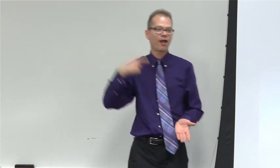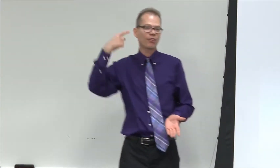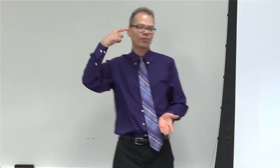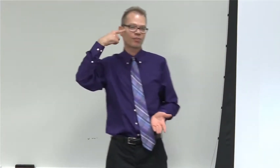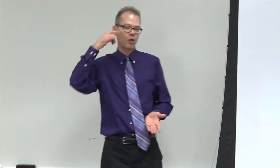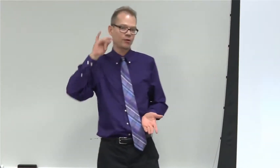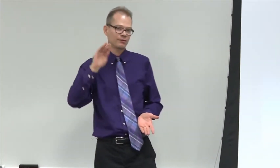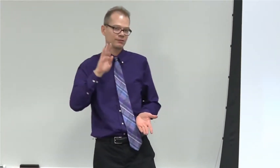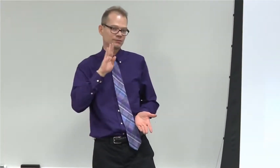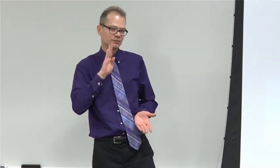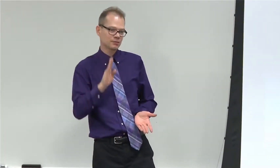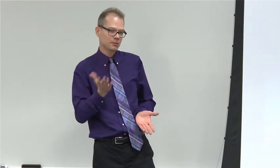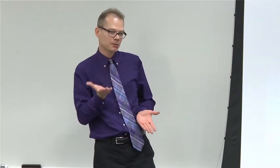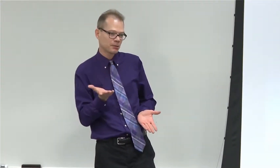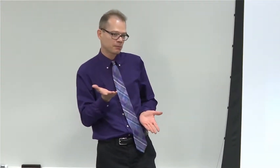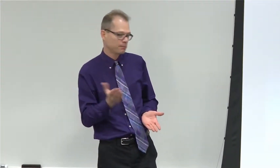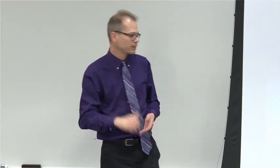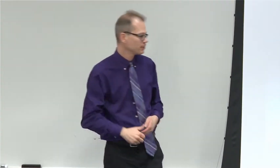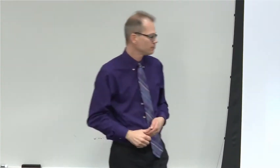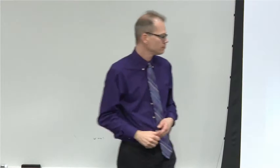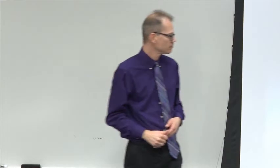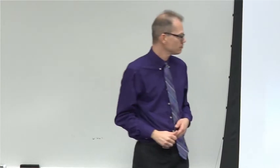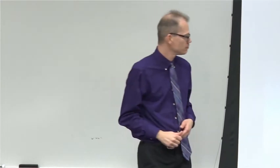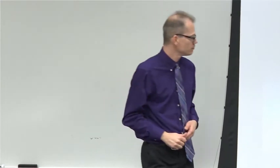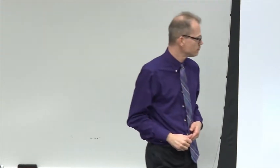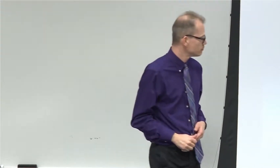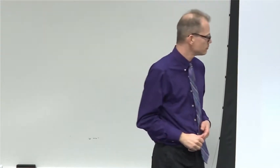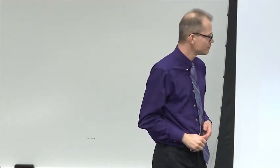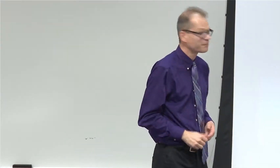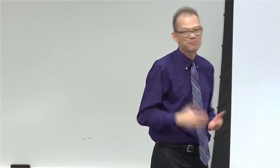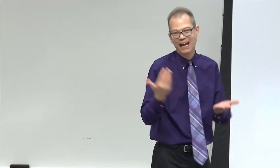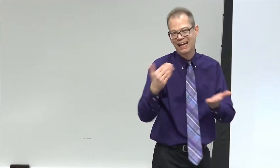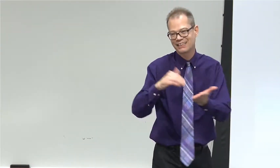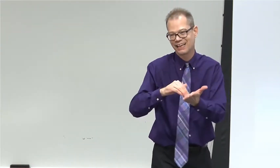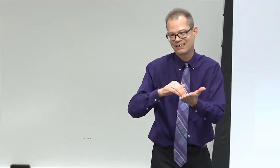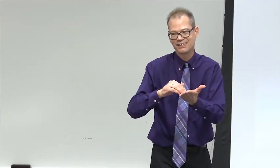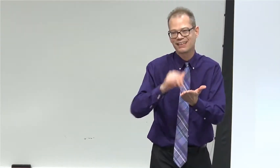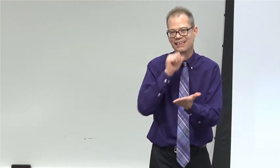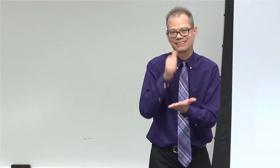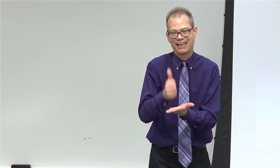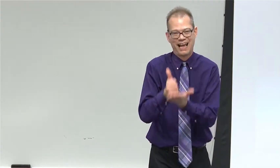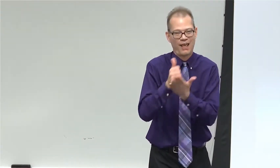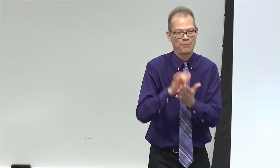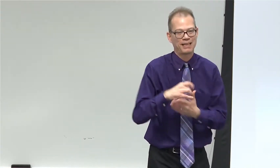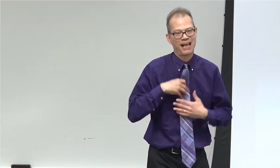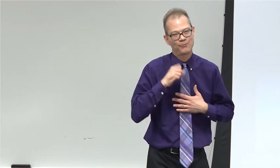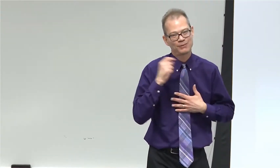that wasn't exactly what I thought it was going to be. And again, it didn't help